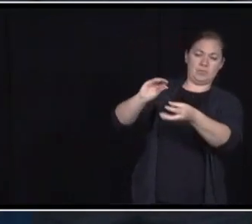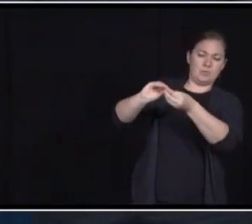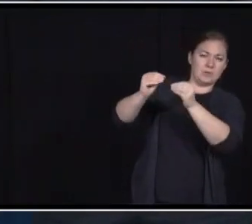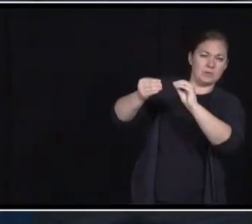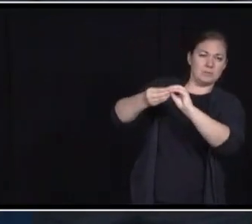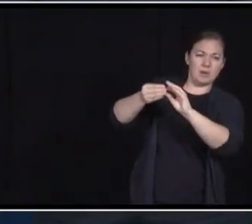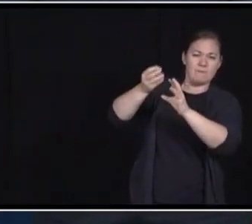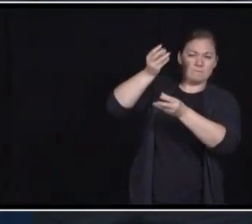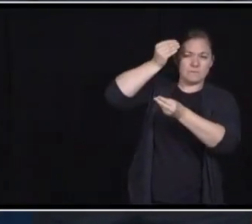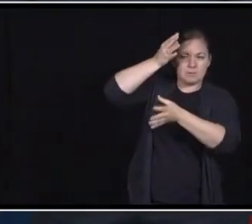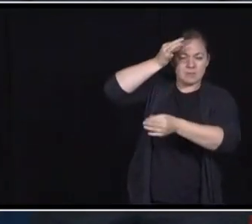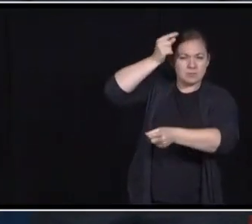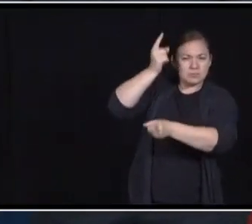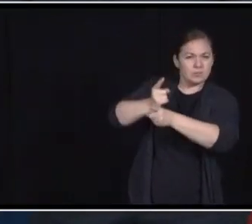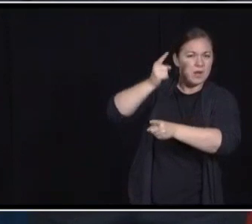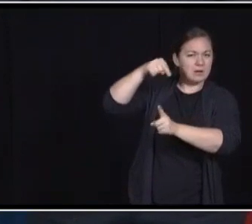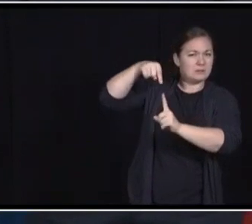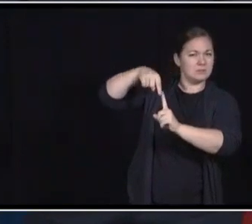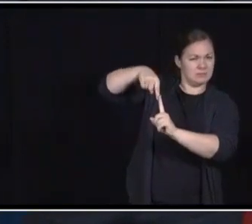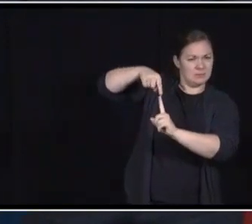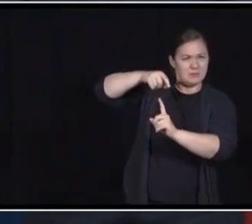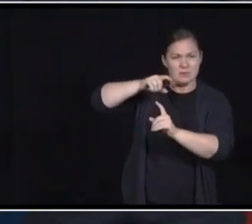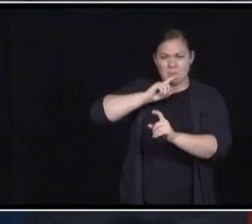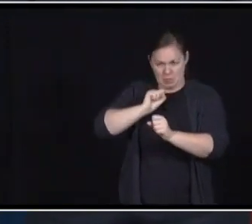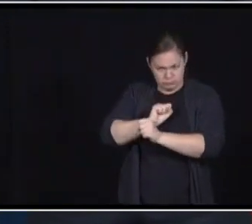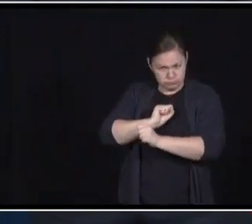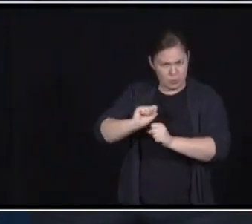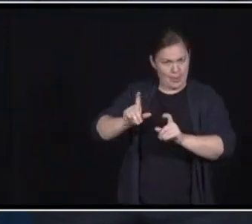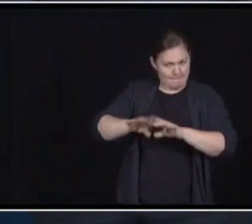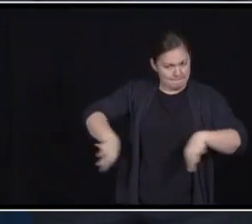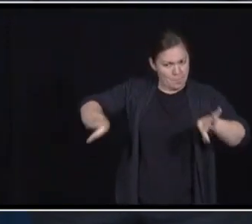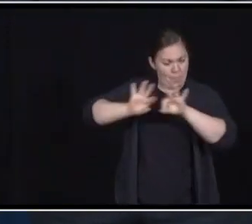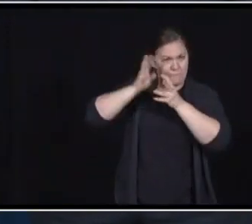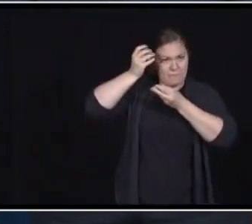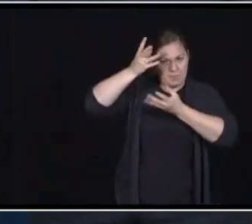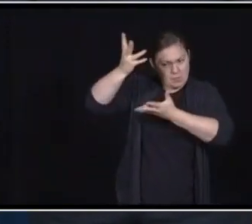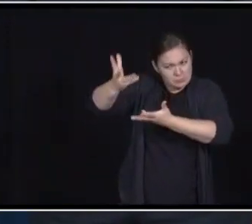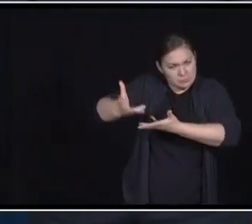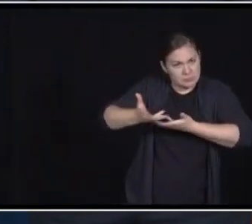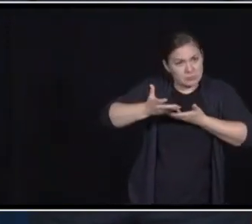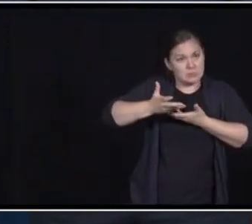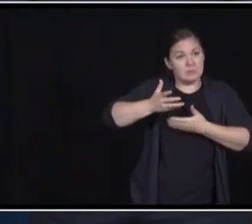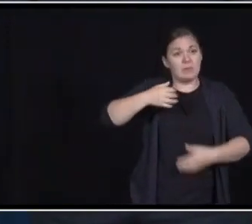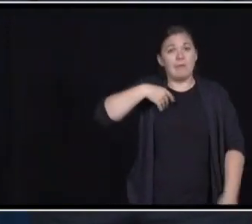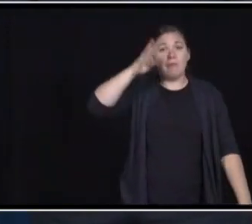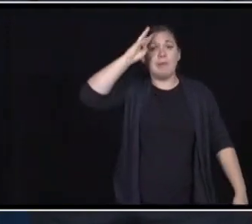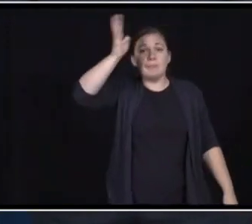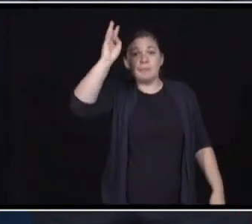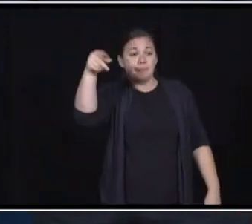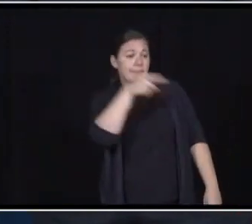do it in 10 seconds. But show me more evidence. Show me the hell table, the command table more